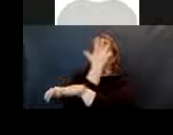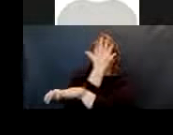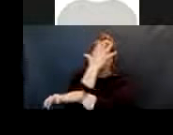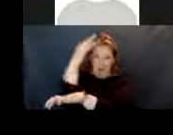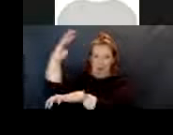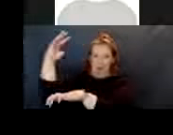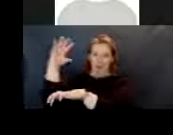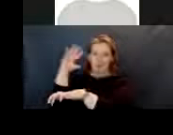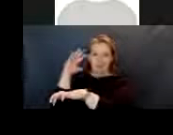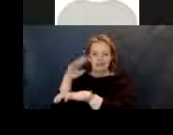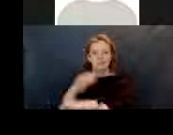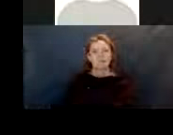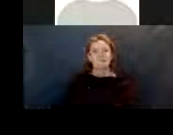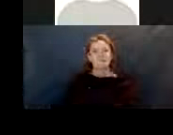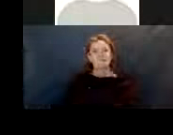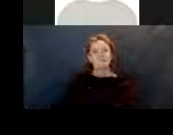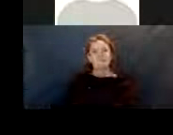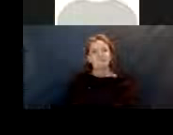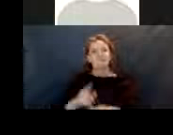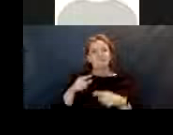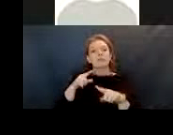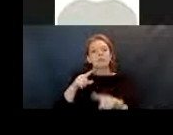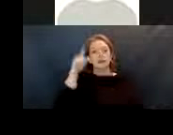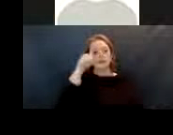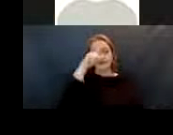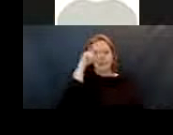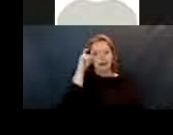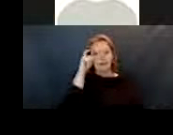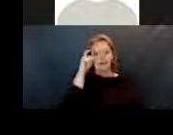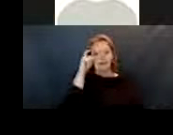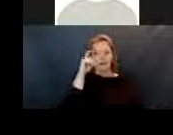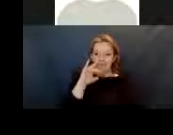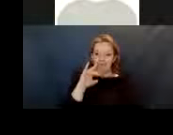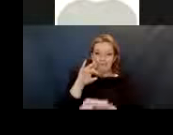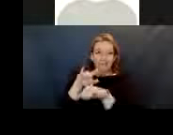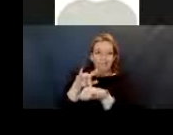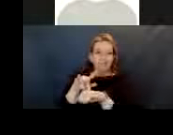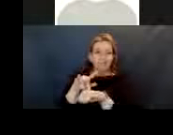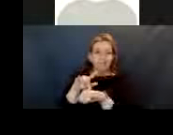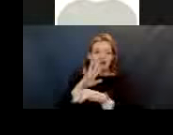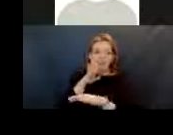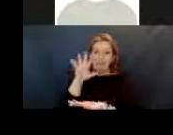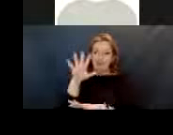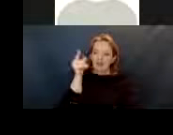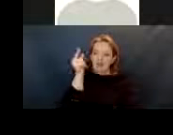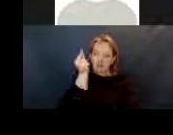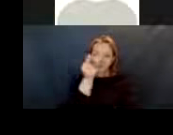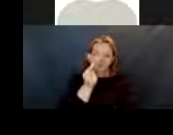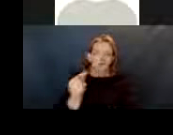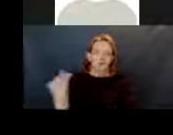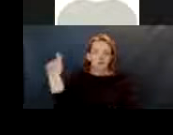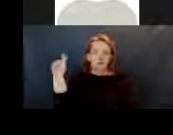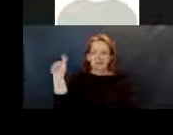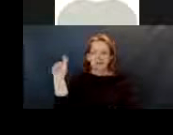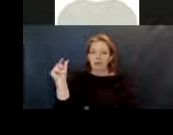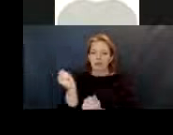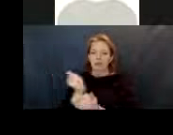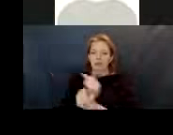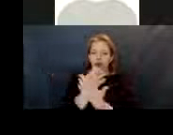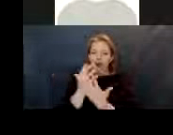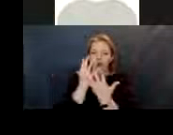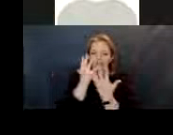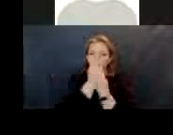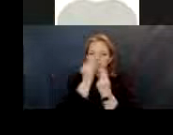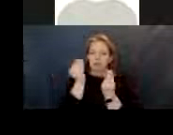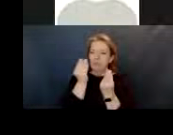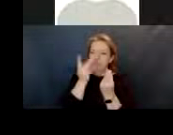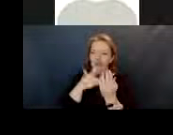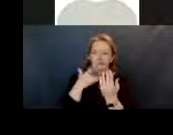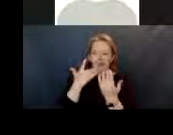there in the summer, you know there's so many rich greens, everything is so lush, and I